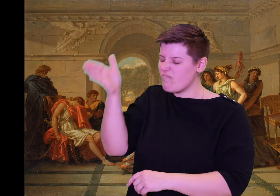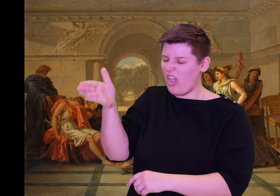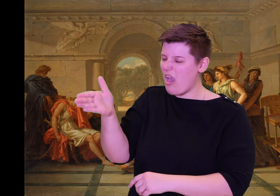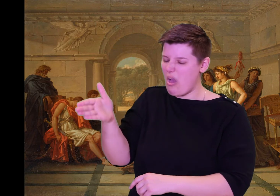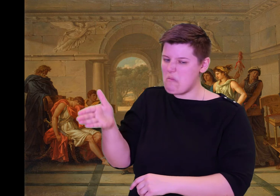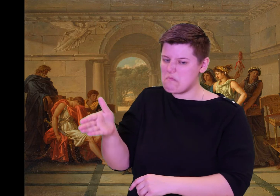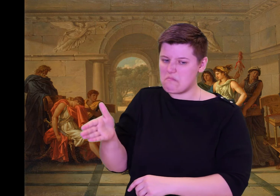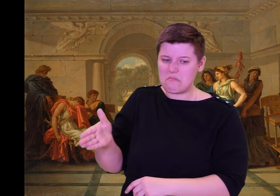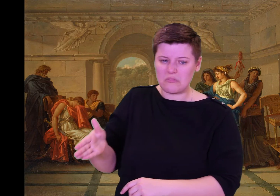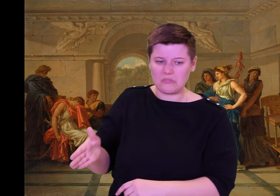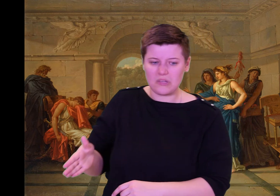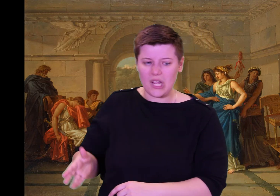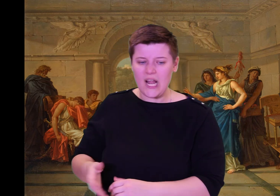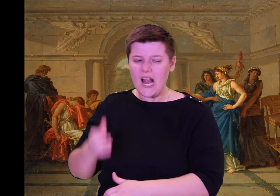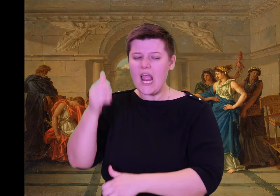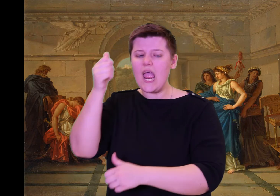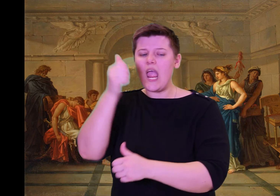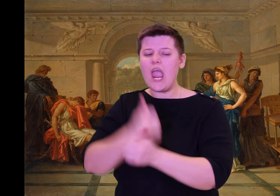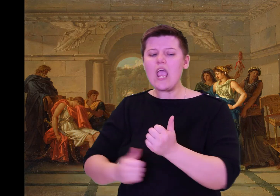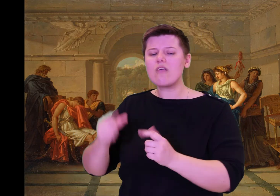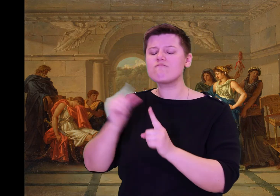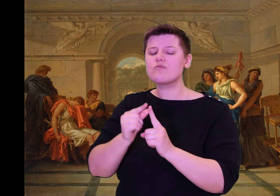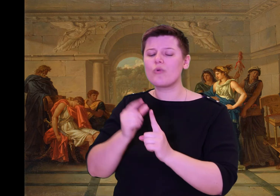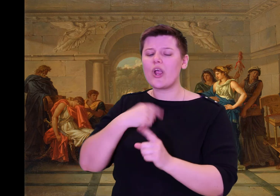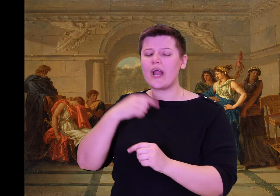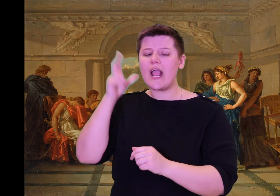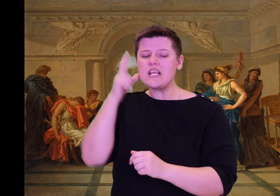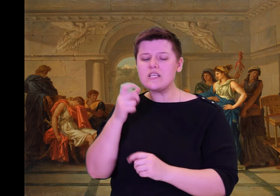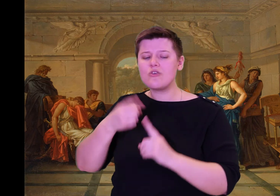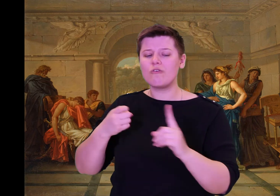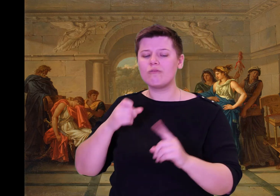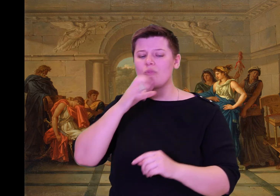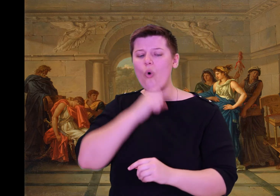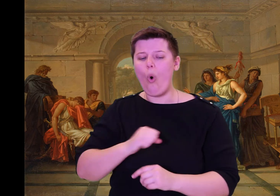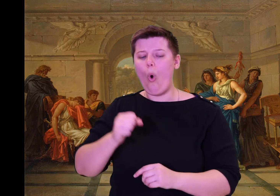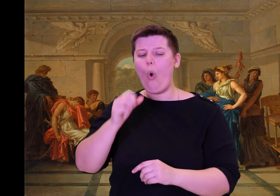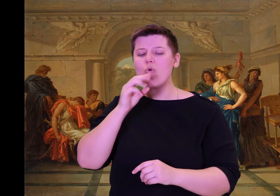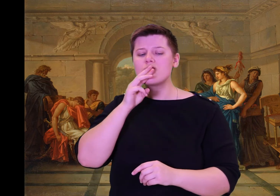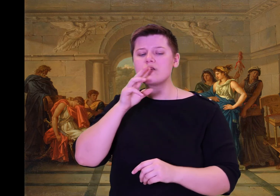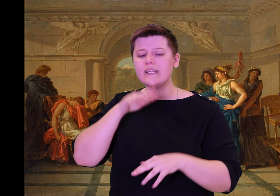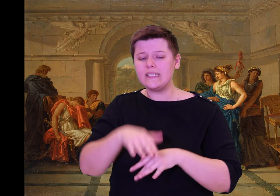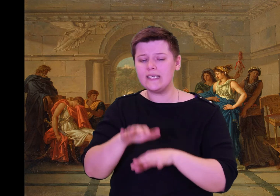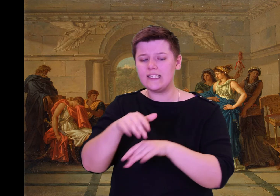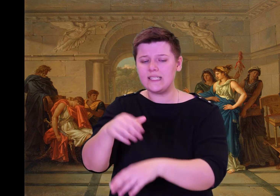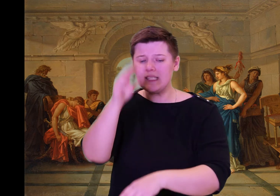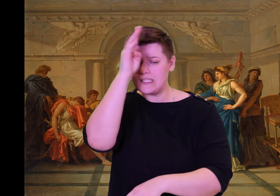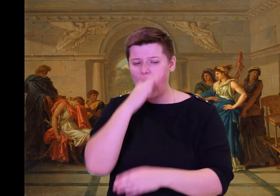Please do not try to sweeten bitter news from pity; tell me truly if you saw him,